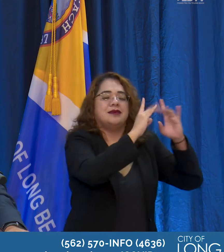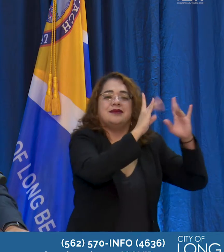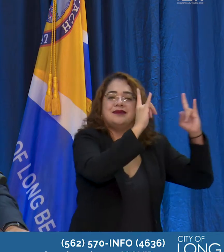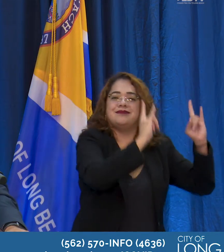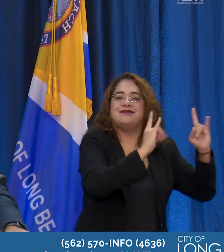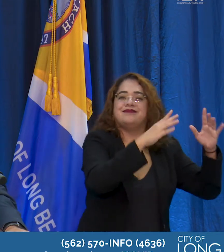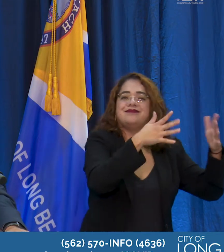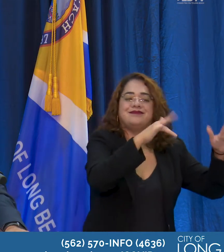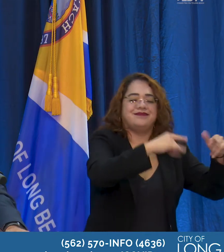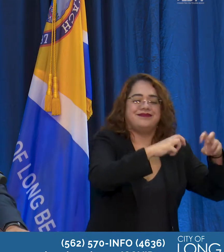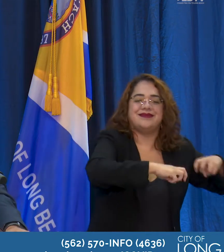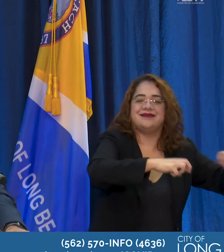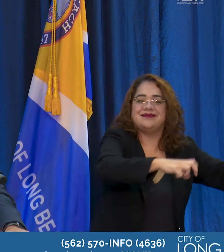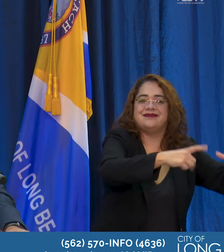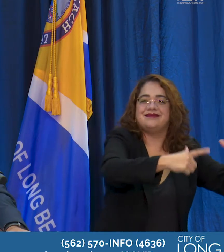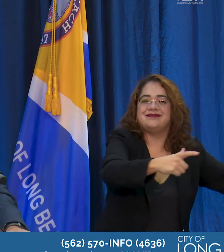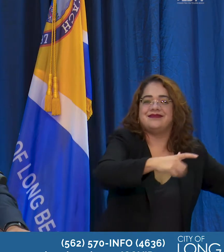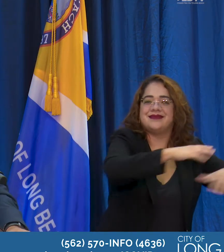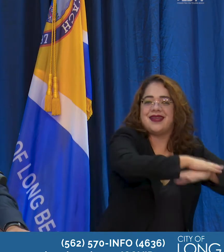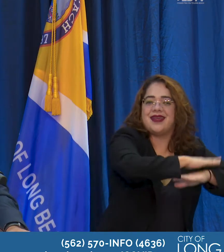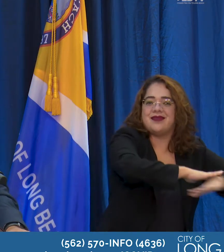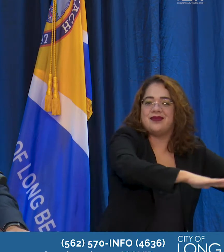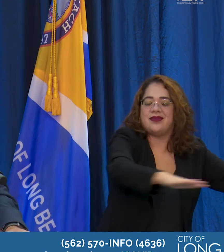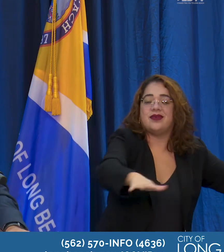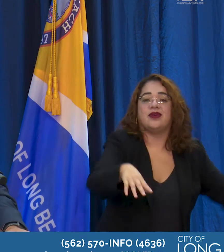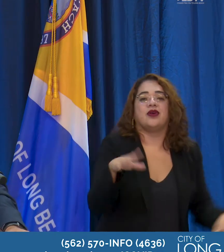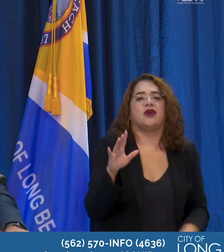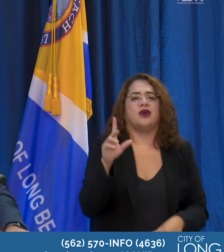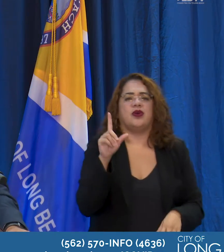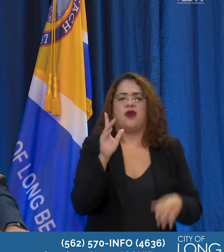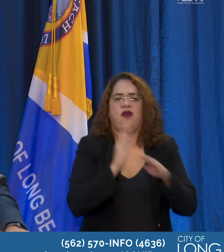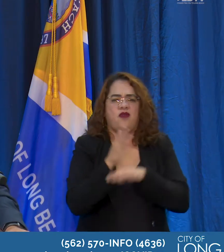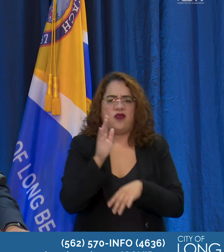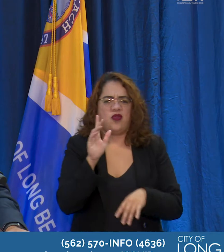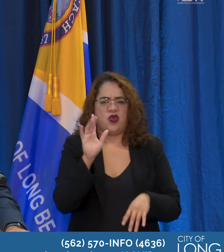20 parklets and parking lots across the city with more applications coming in